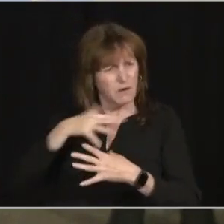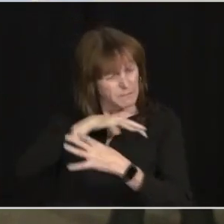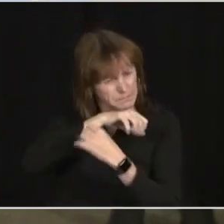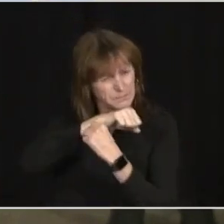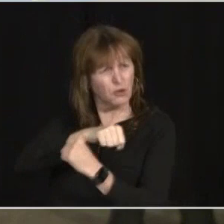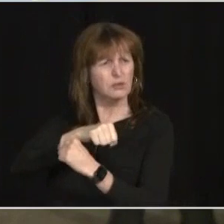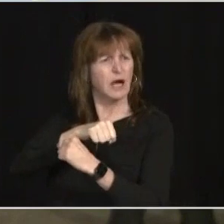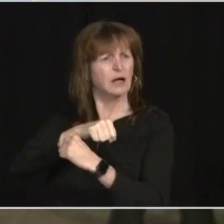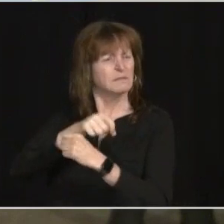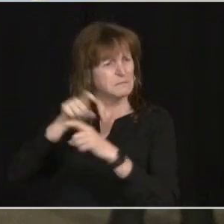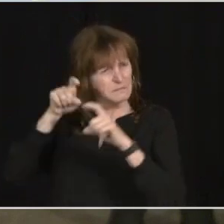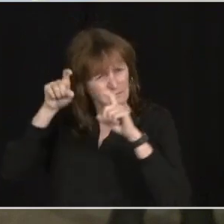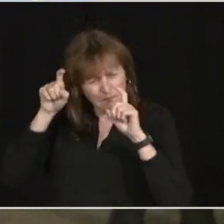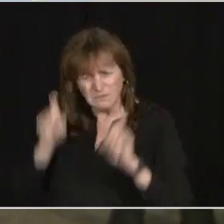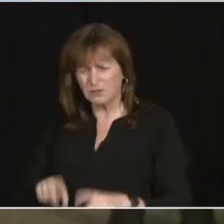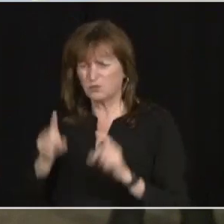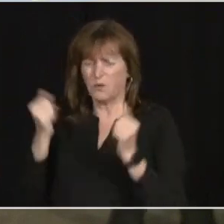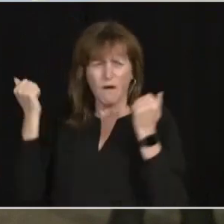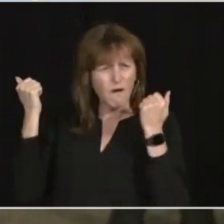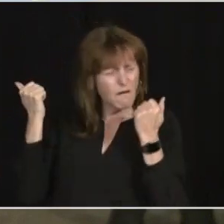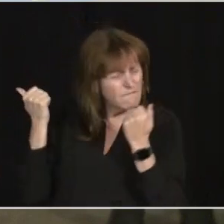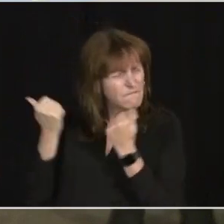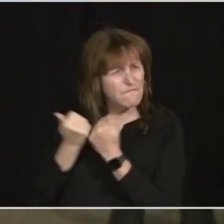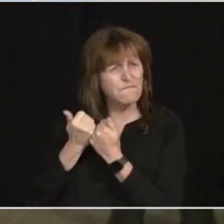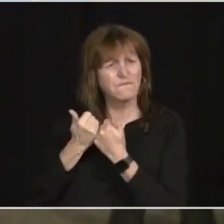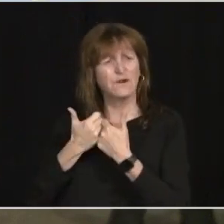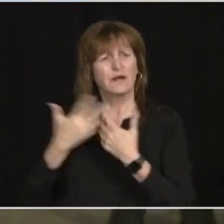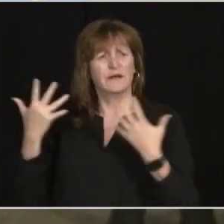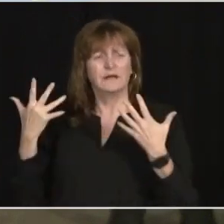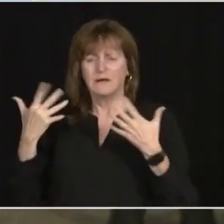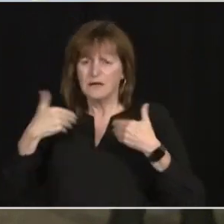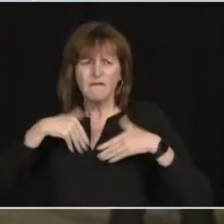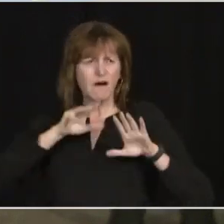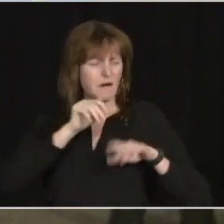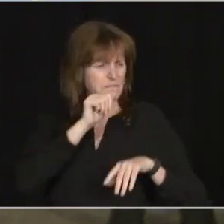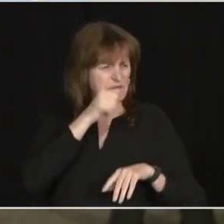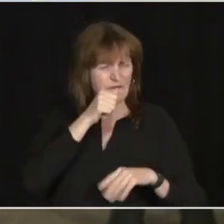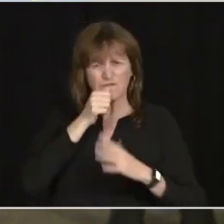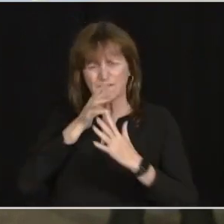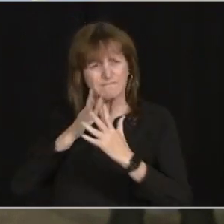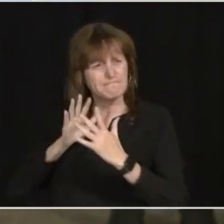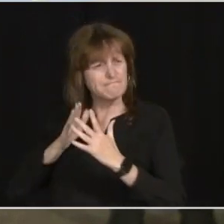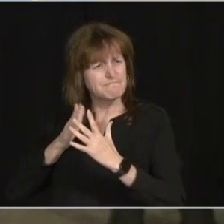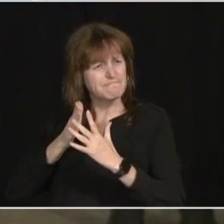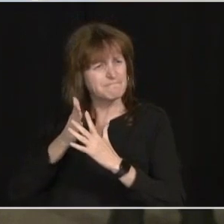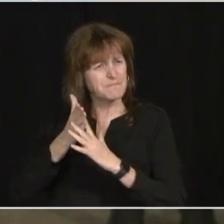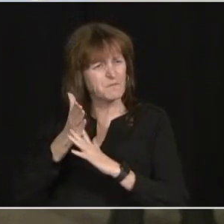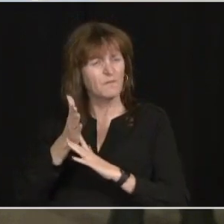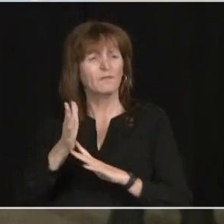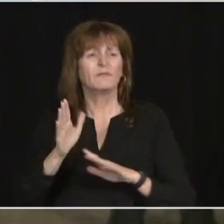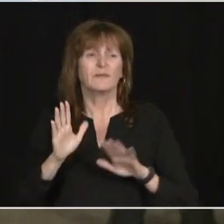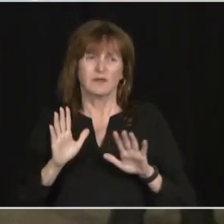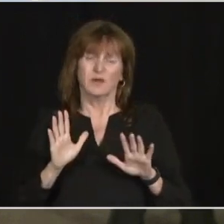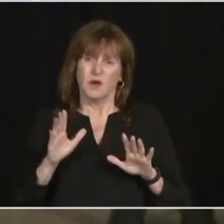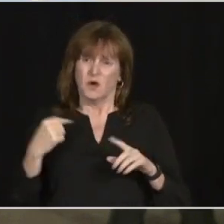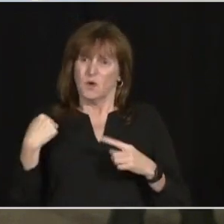It was worth the sacrifice. We have paid a terrible toll fighting this virus.